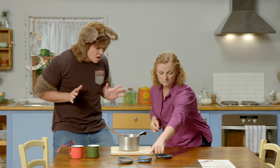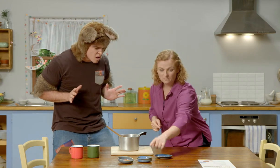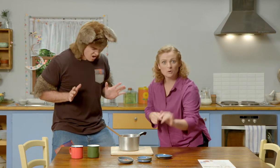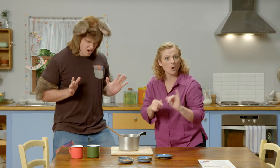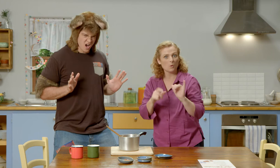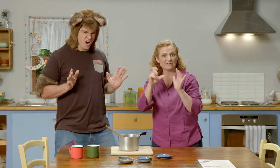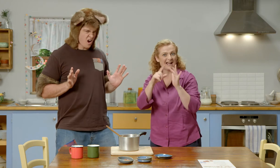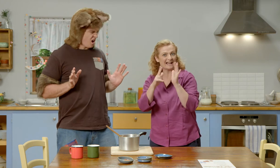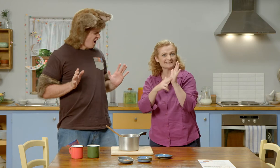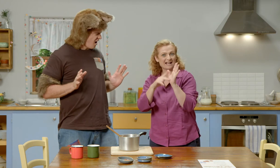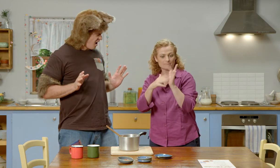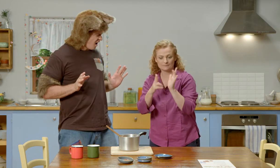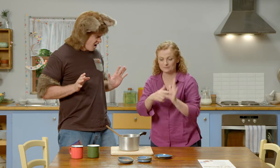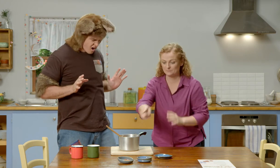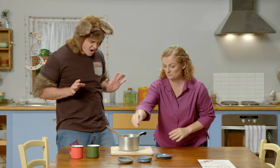or some cinnamon.